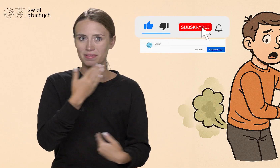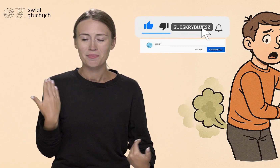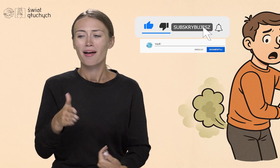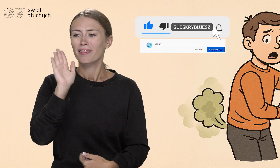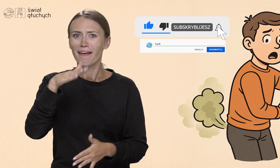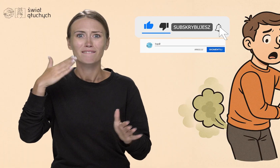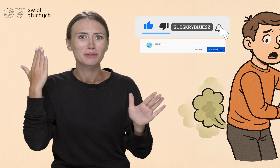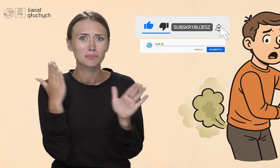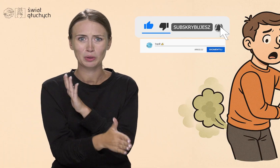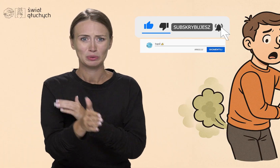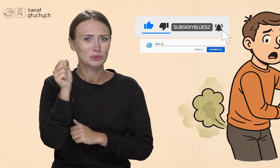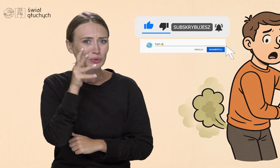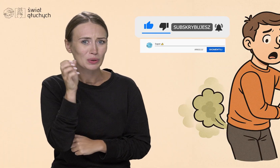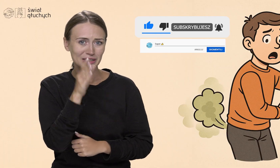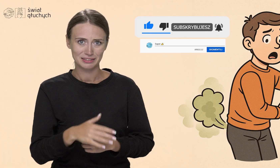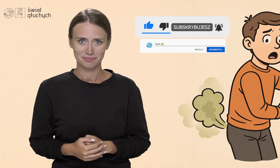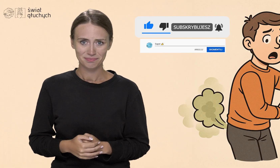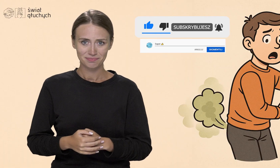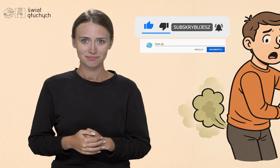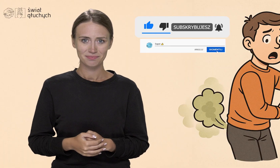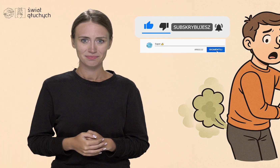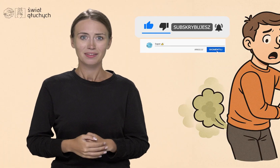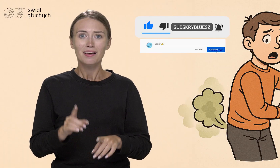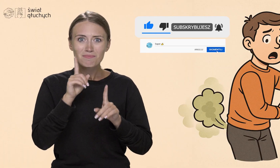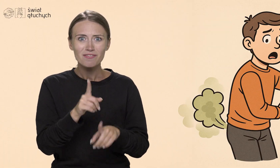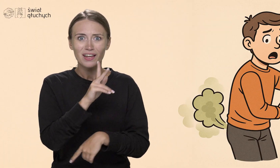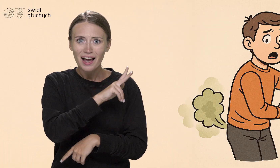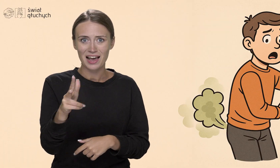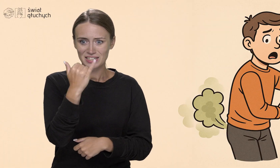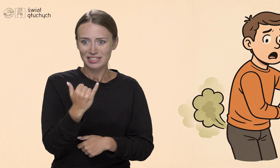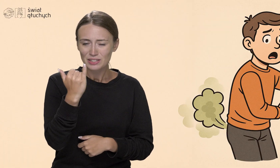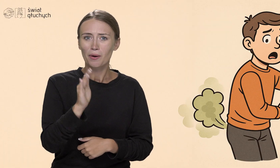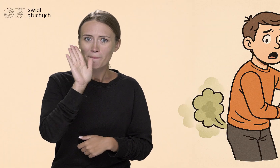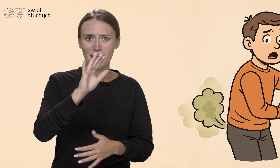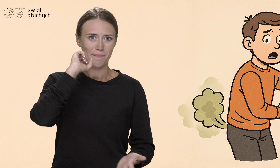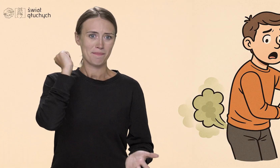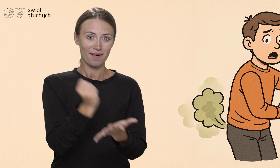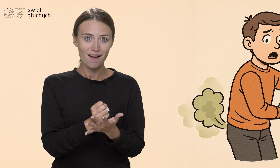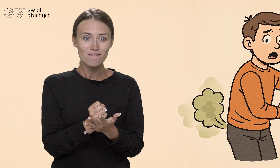even the simplest, everyday ones. And every child deserves